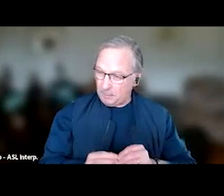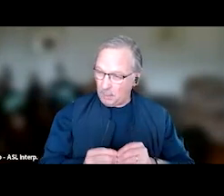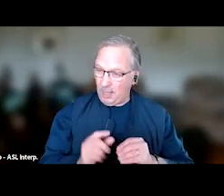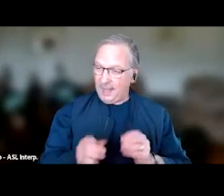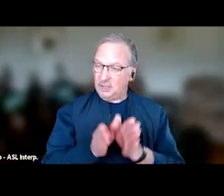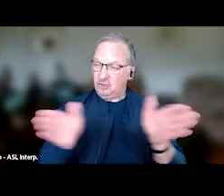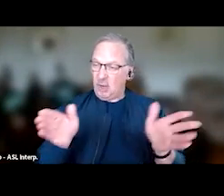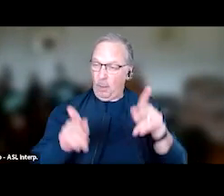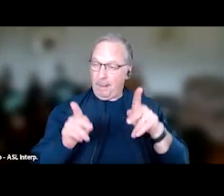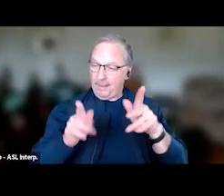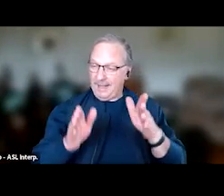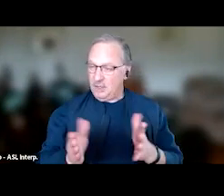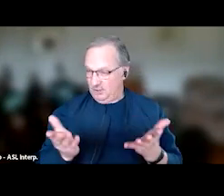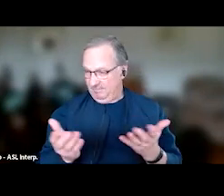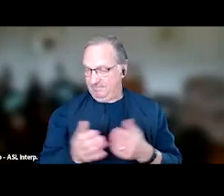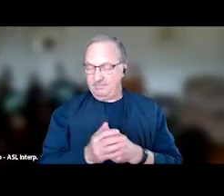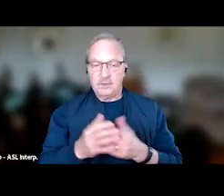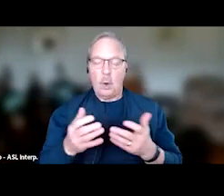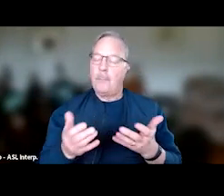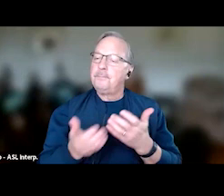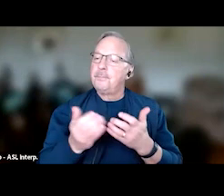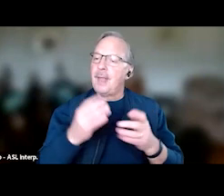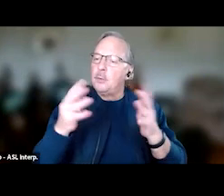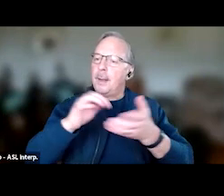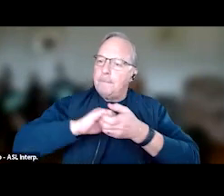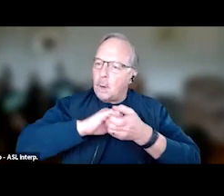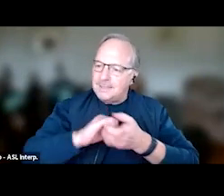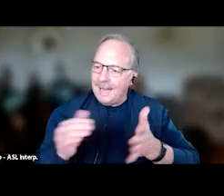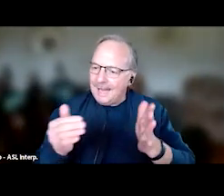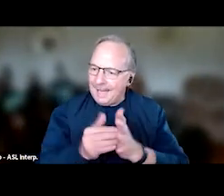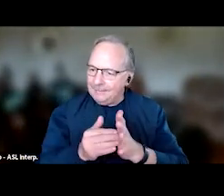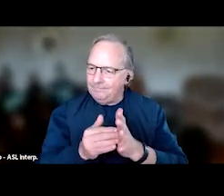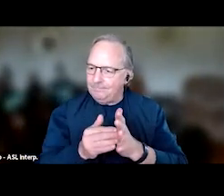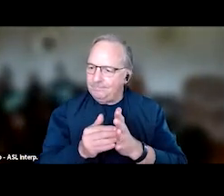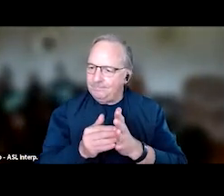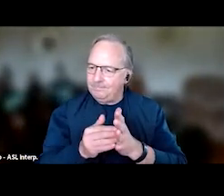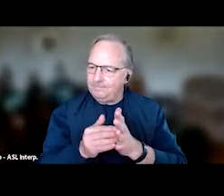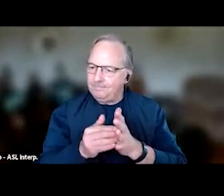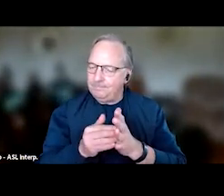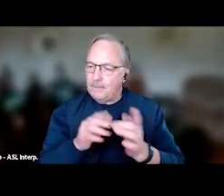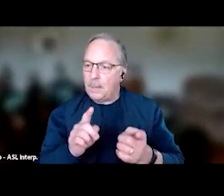And so how do you create partnerships again to meet those whole person care needs?